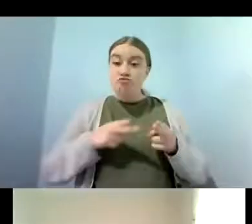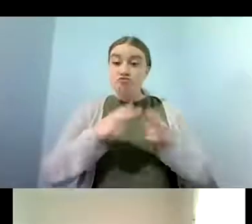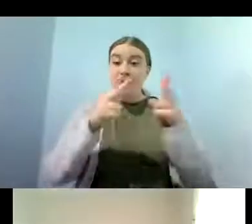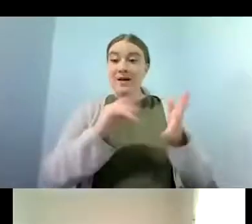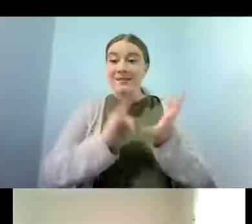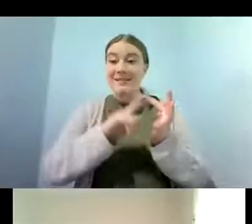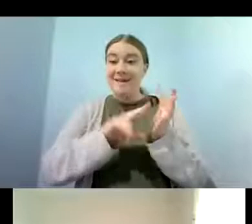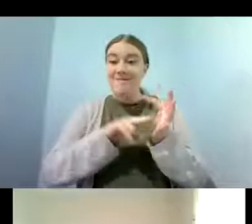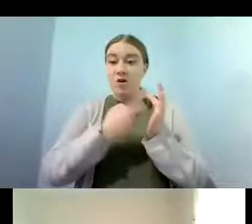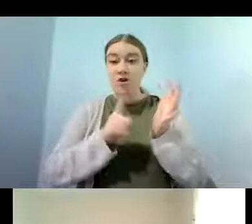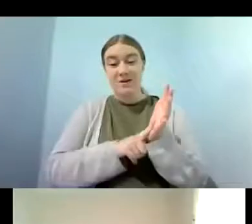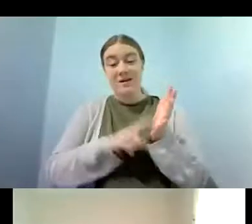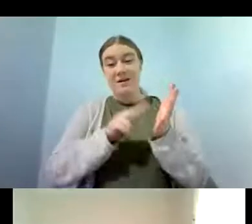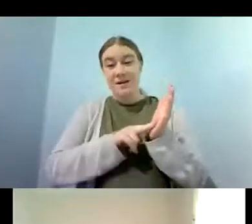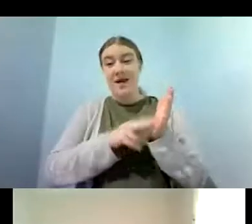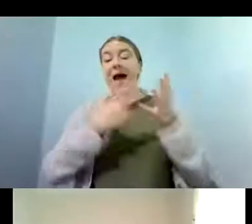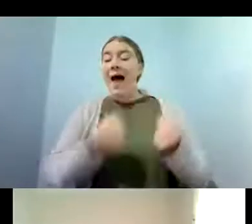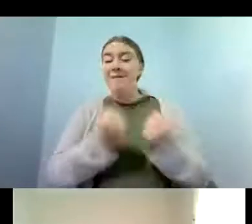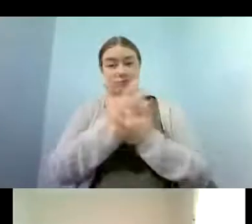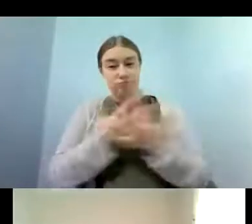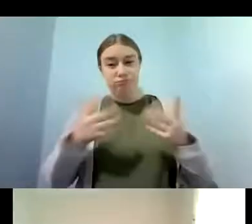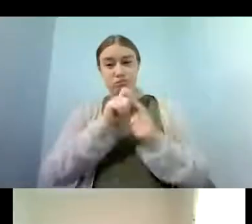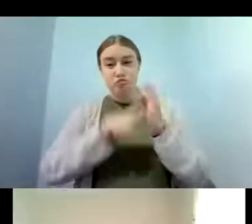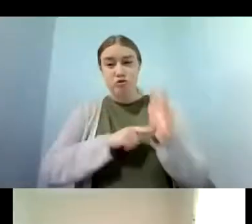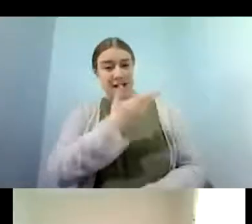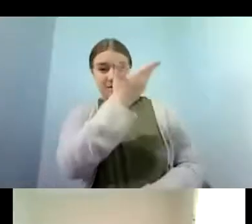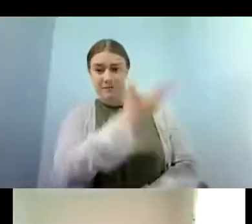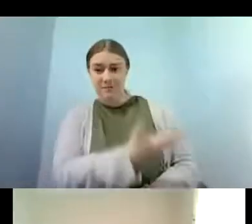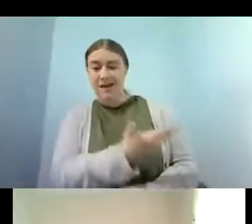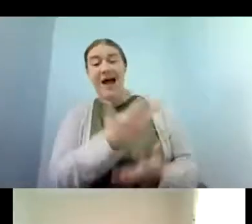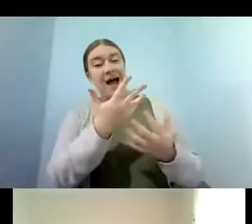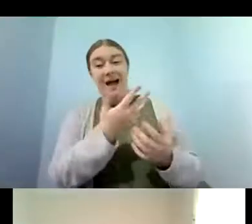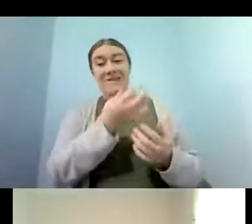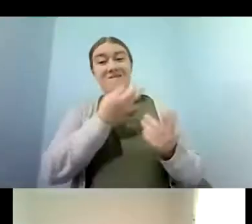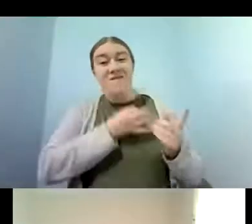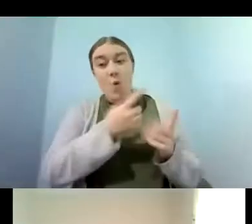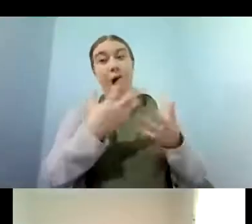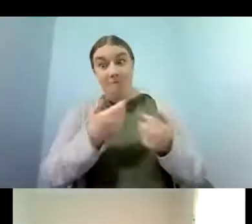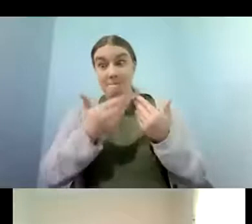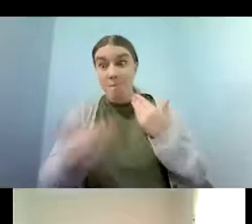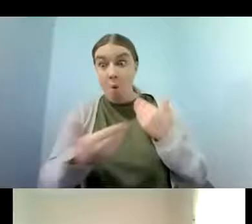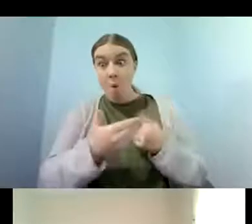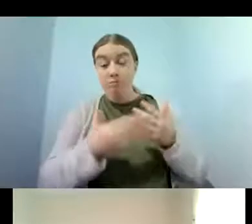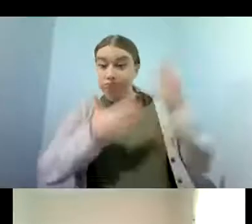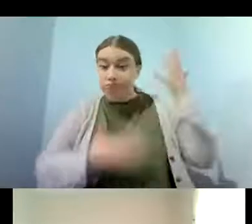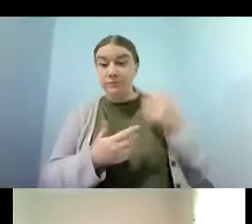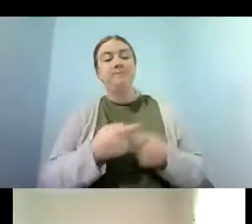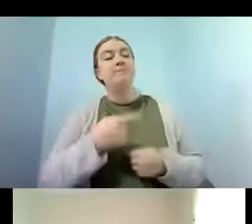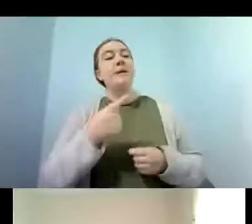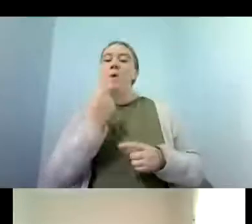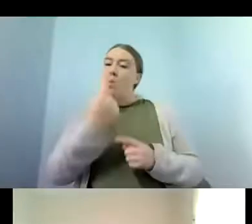projects i've just named a few on this slide and the main example i wanted to share is the river